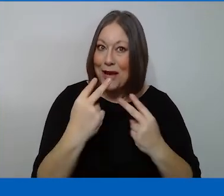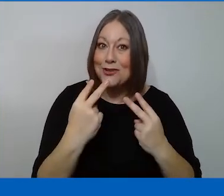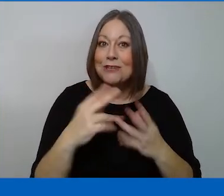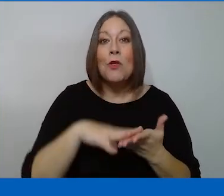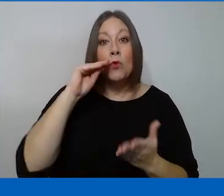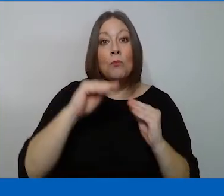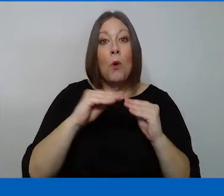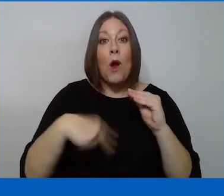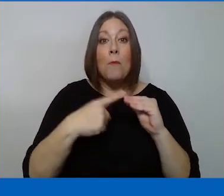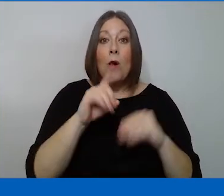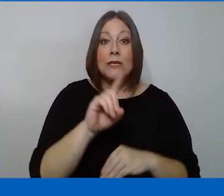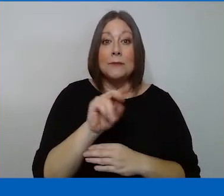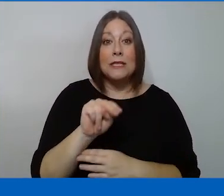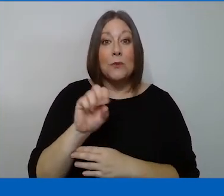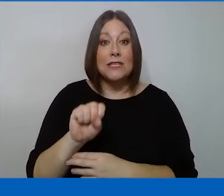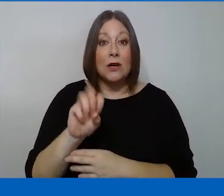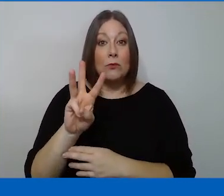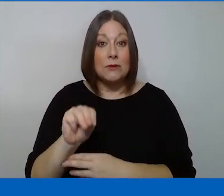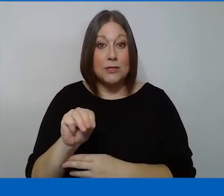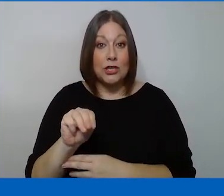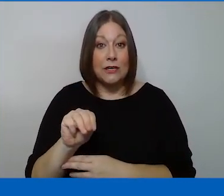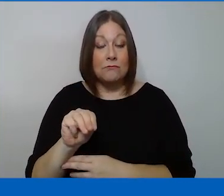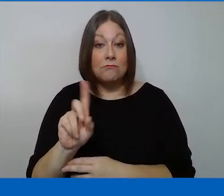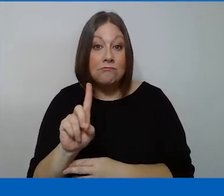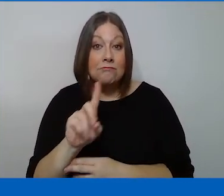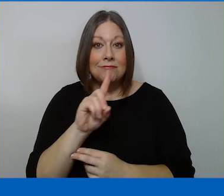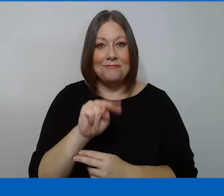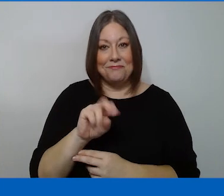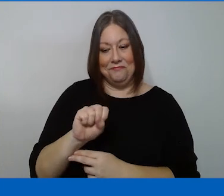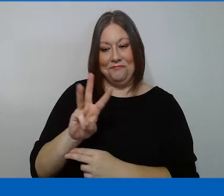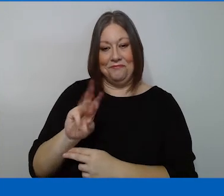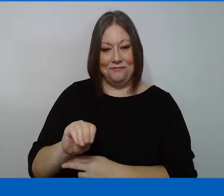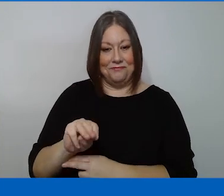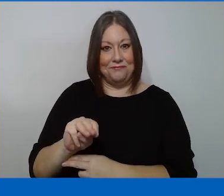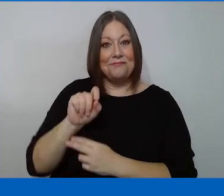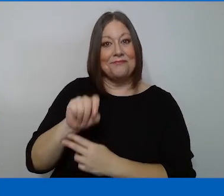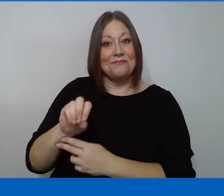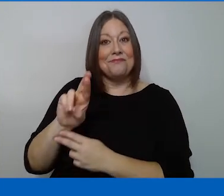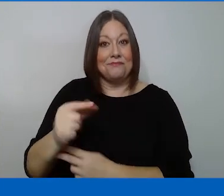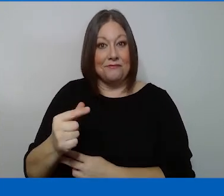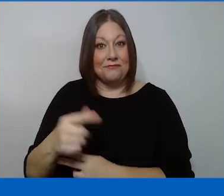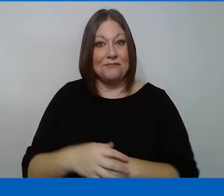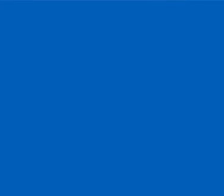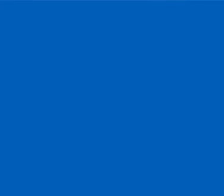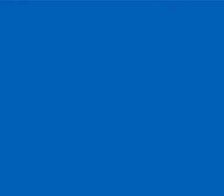Learn more about Disability Network Southwest Michigan at dnswm.org.